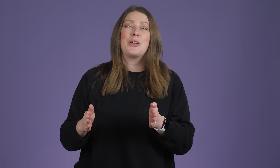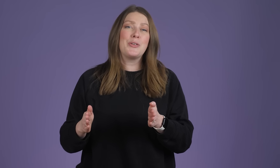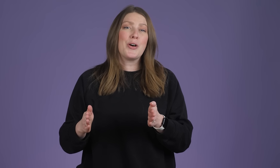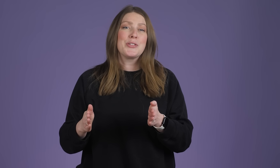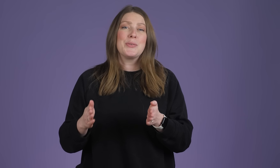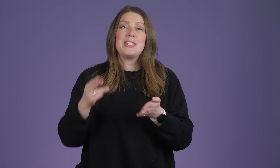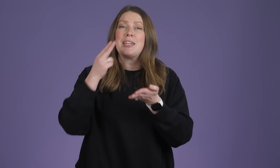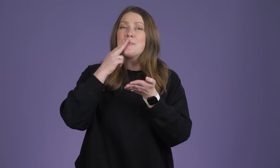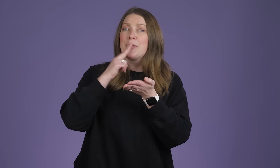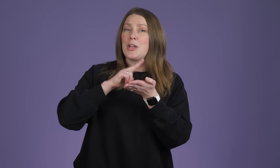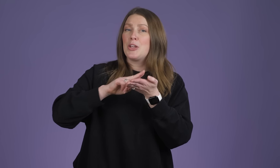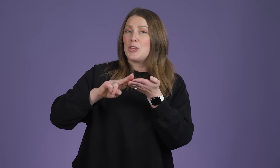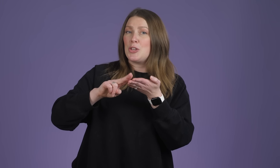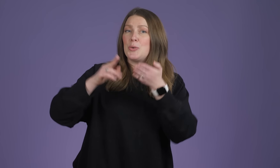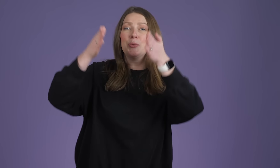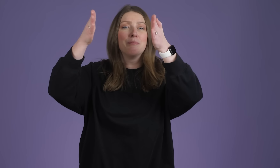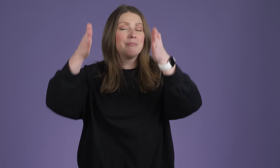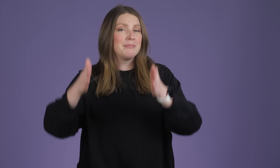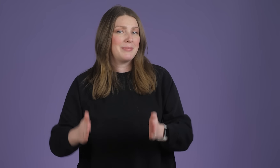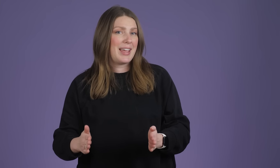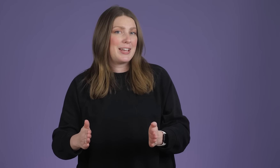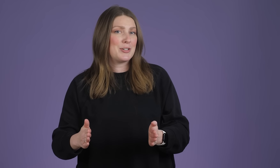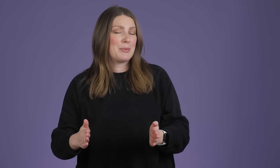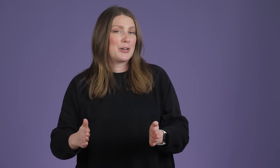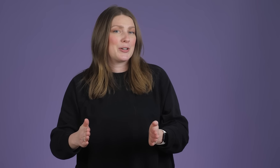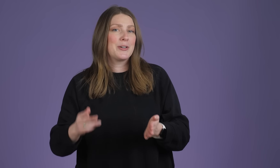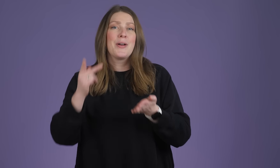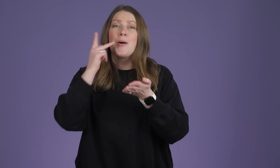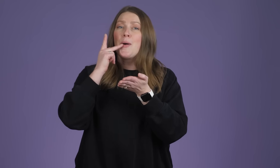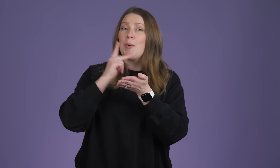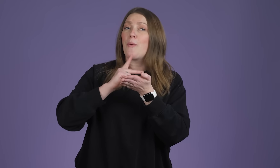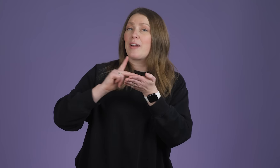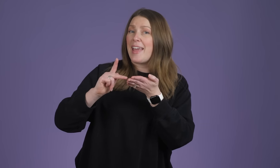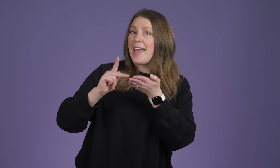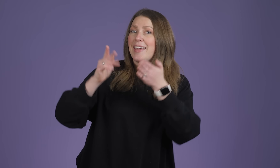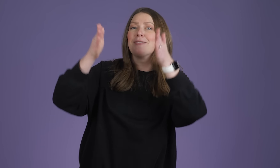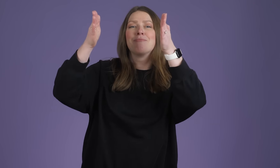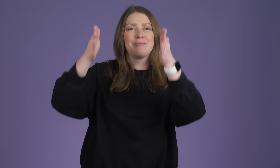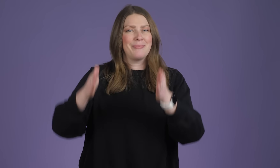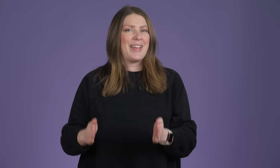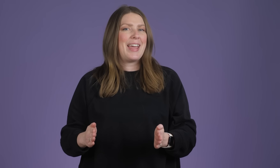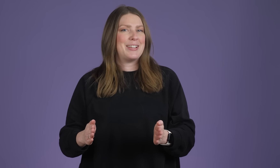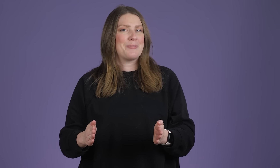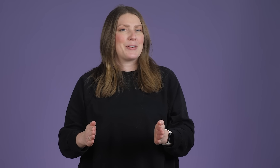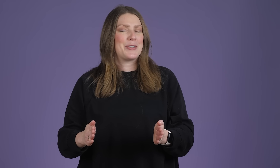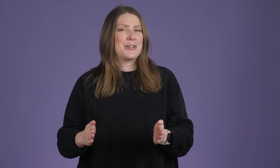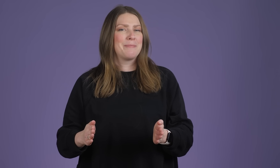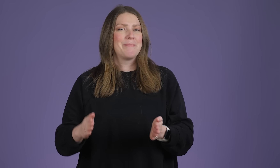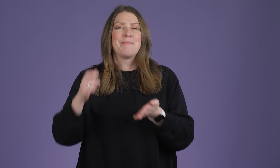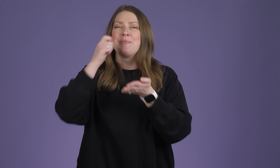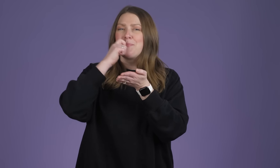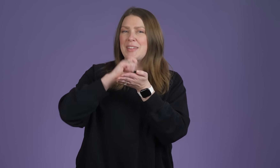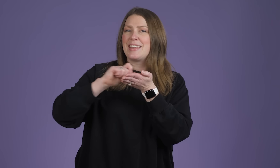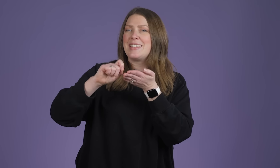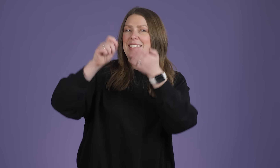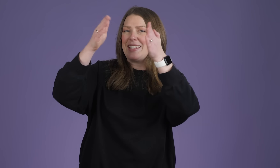But you'd also see you. Agent marker or K agent marker.